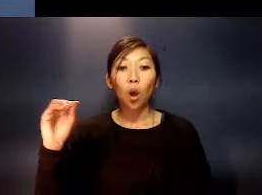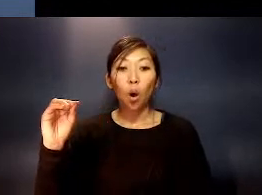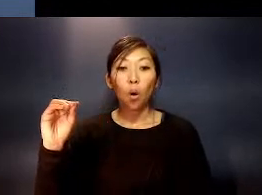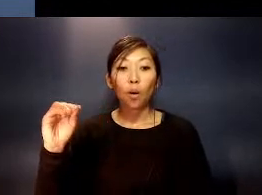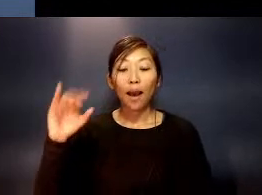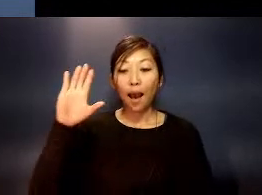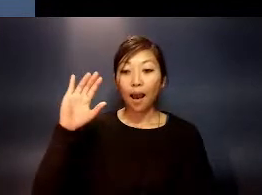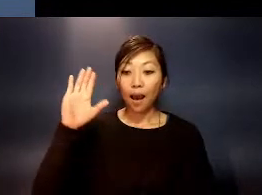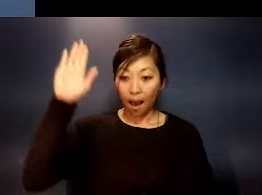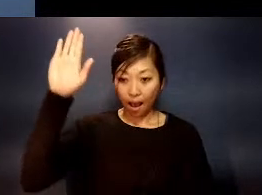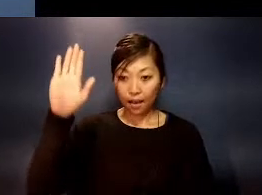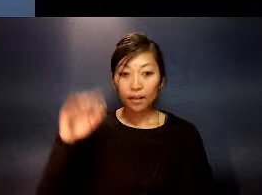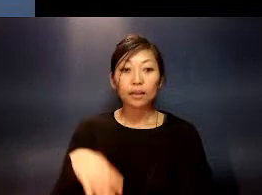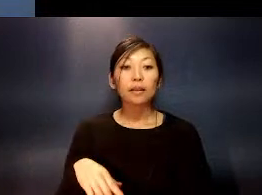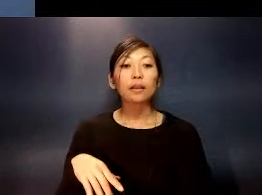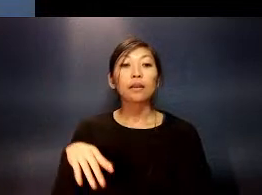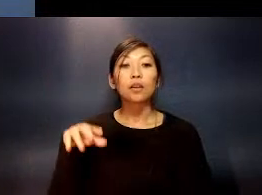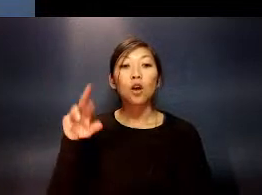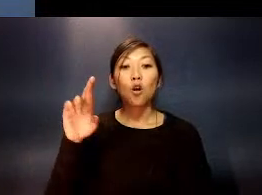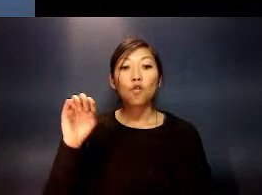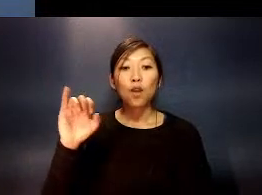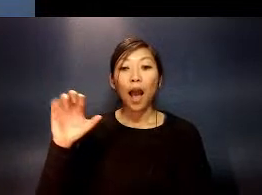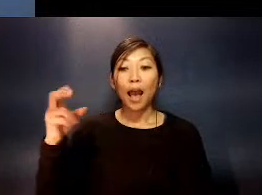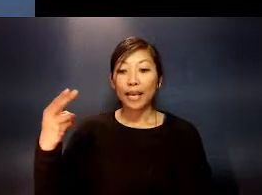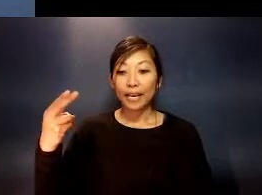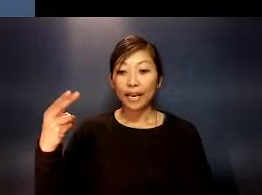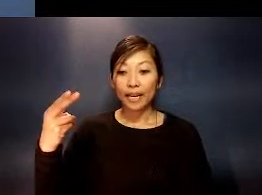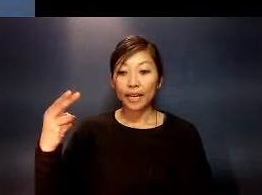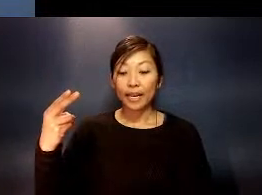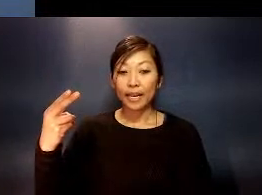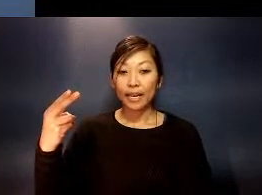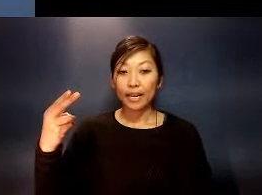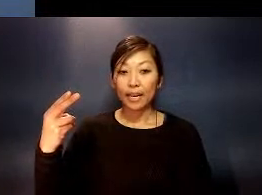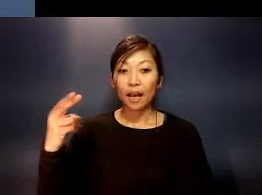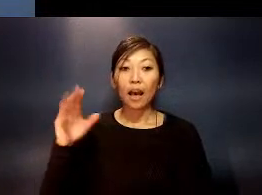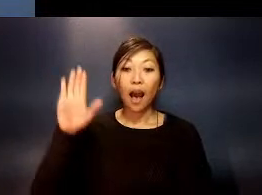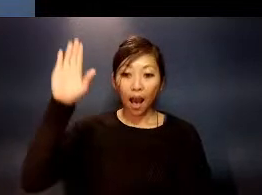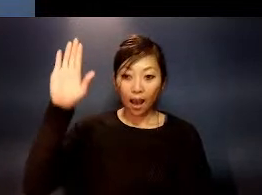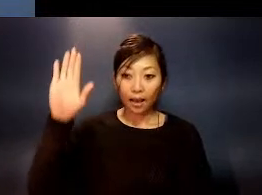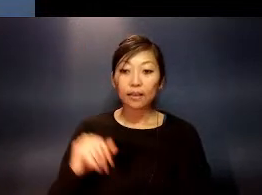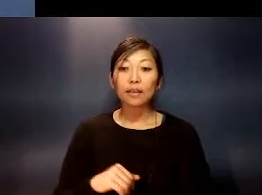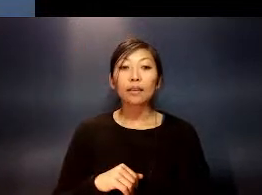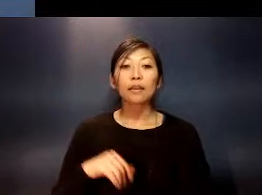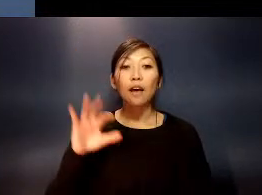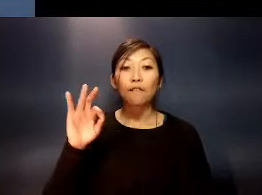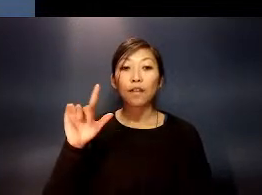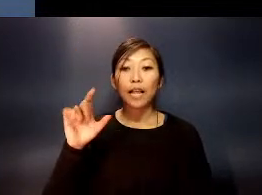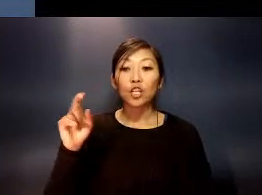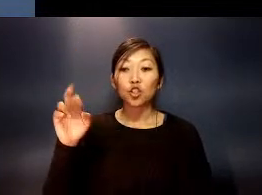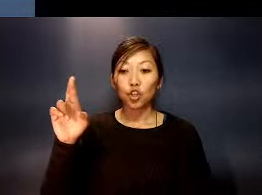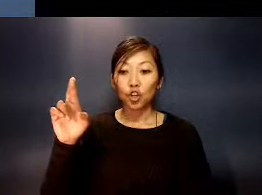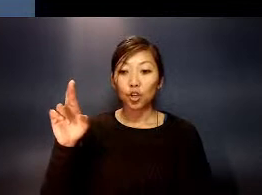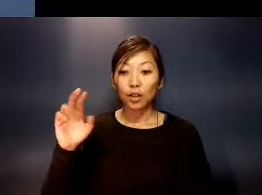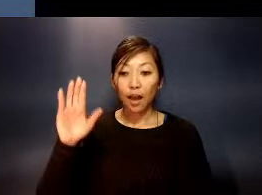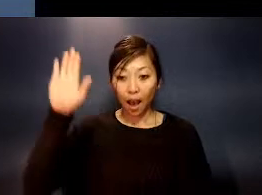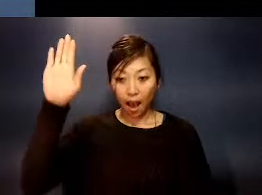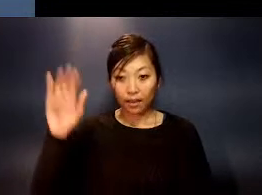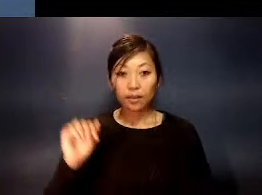OF ≫ Clerk: COUNCIL MEMBER ELLISON. ≫ COUNCIL MEMBER ELLISON: NO. ≫ Clerk: COUNCIL MEMBER GOODMAN. ≫ COUNCIL MEMBER GOODMAN: AYE. ≫ Clerk: COUNCIL MEMBER JOHNSON. ≫ COUNCIL MEMBER JOHNSON: AYE. ≫ Clerk: VICE PRESIDENT JENKINS.